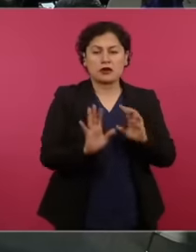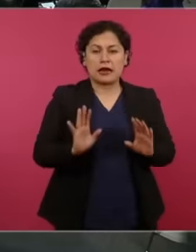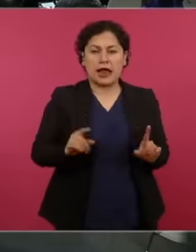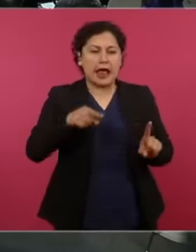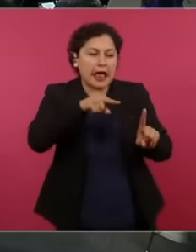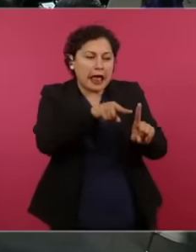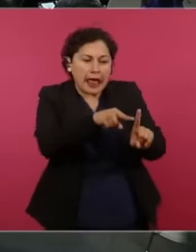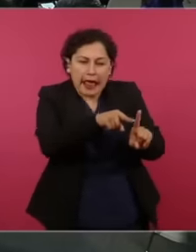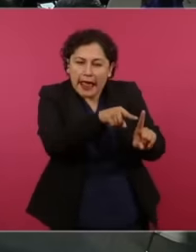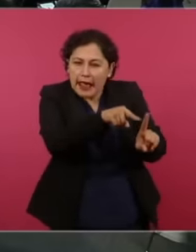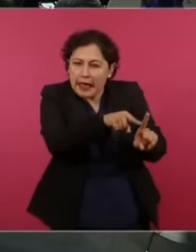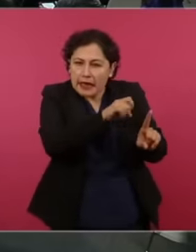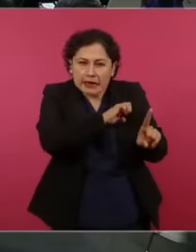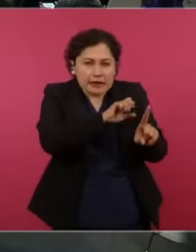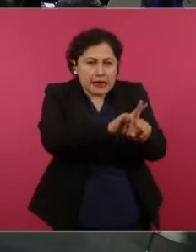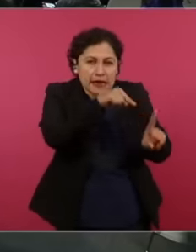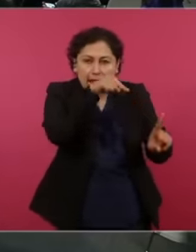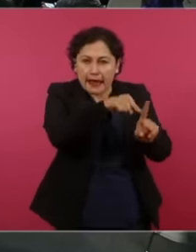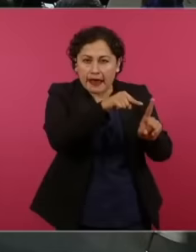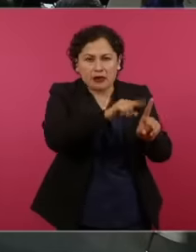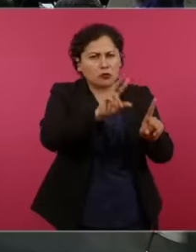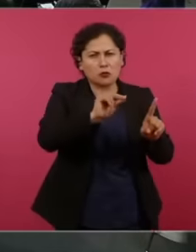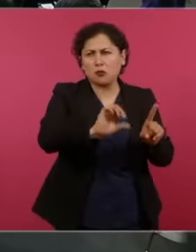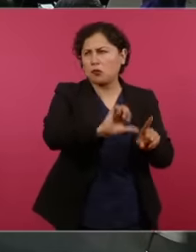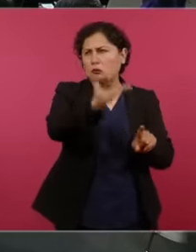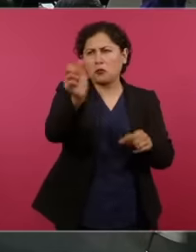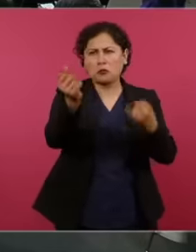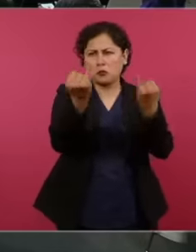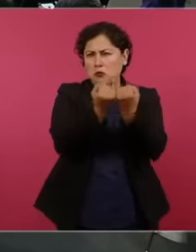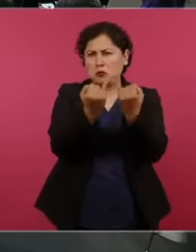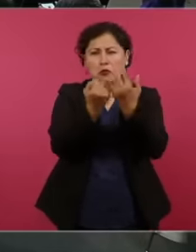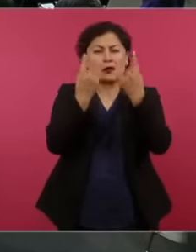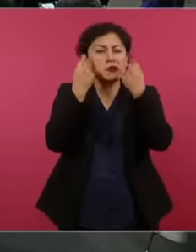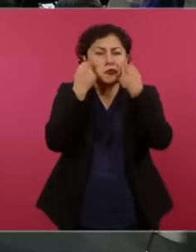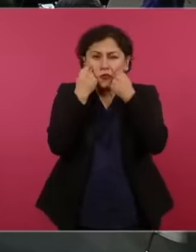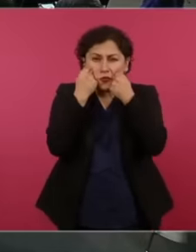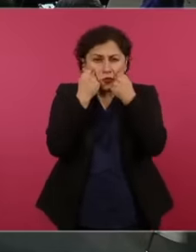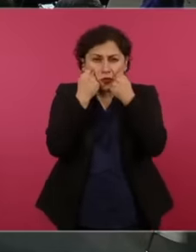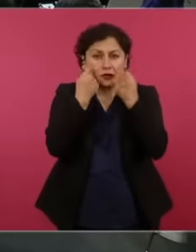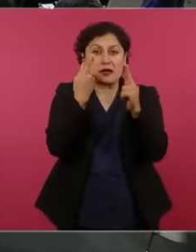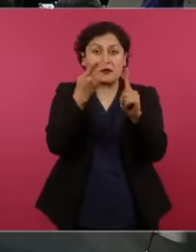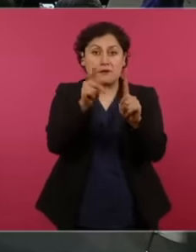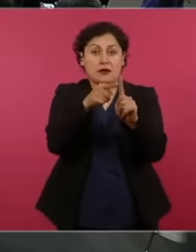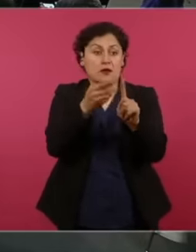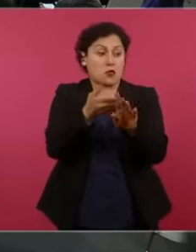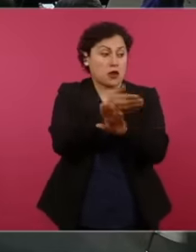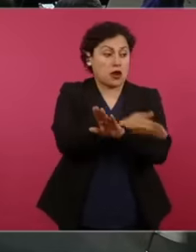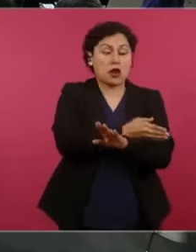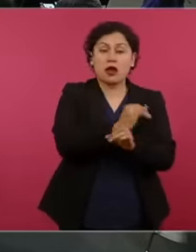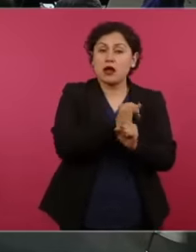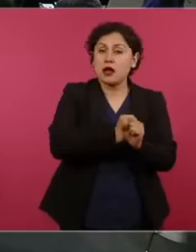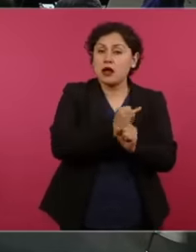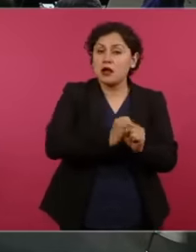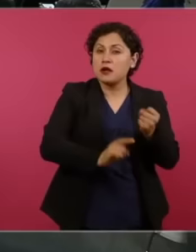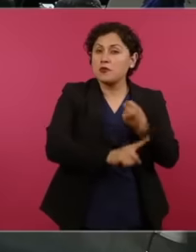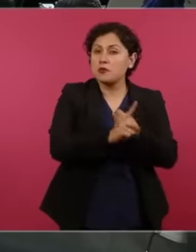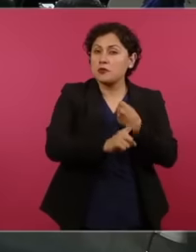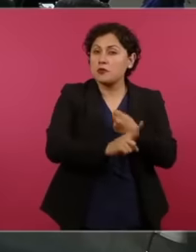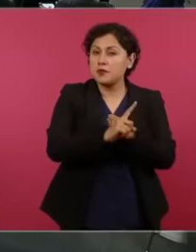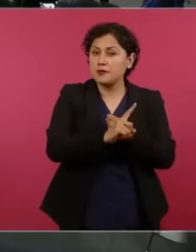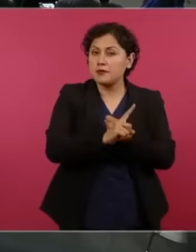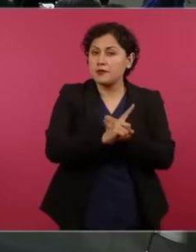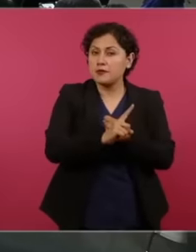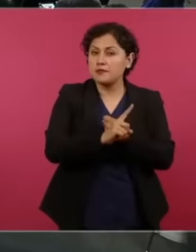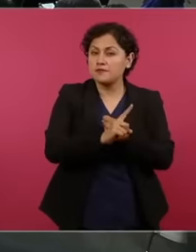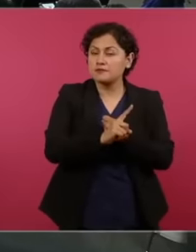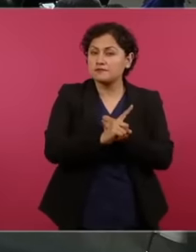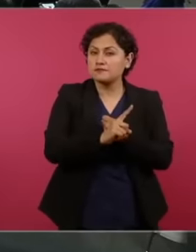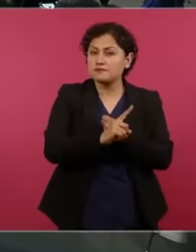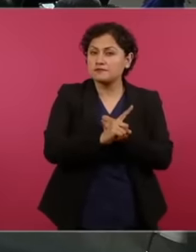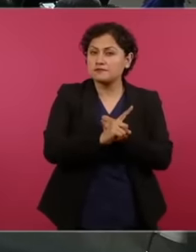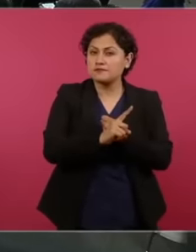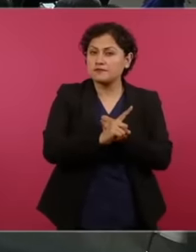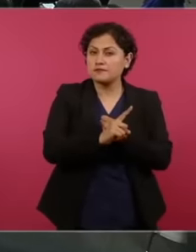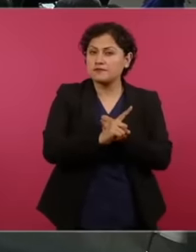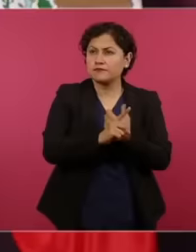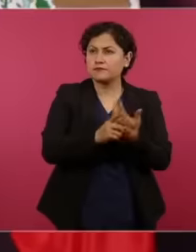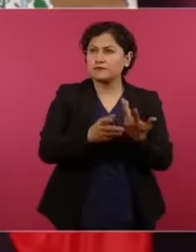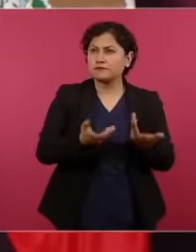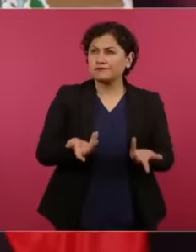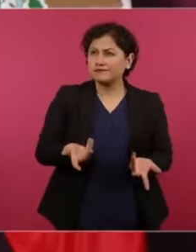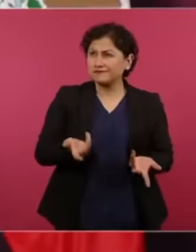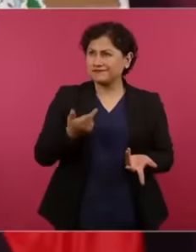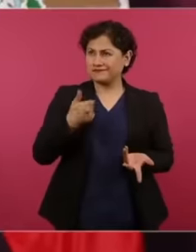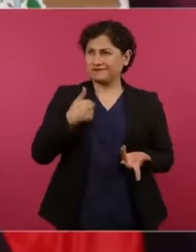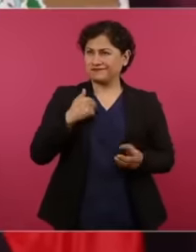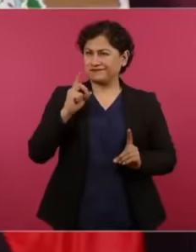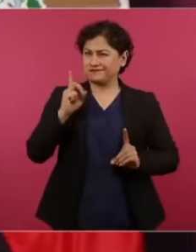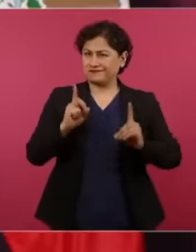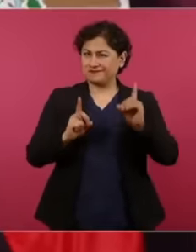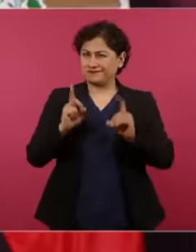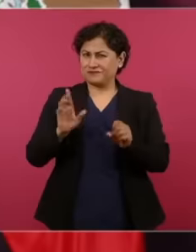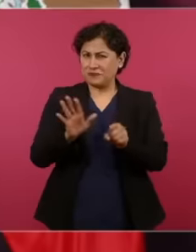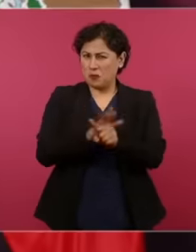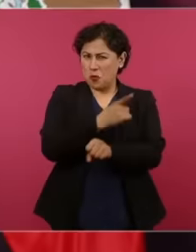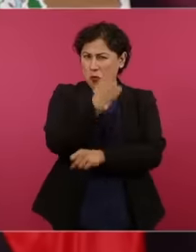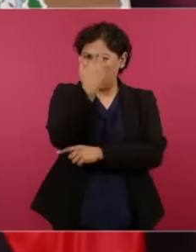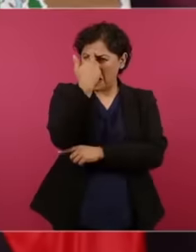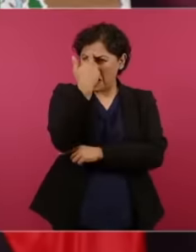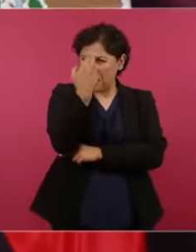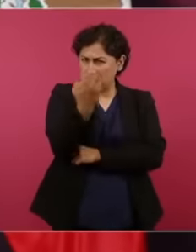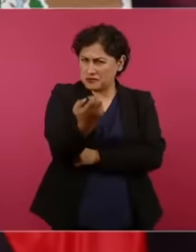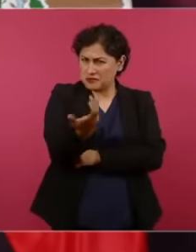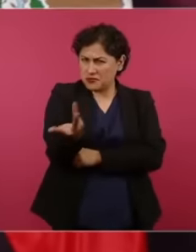and that there was a problem of origin, why would a worker with the